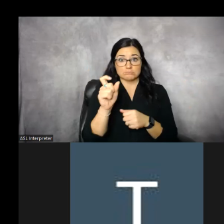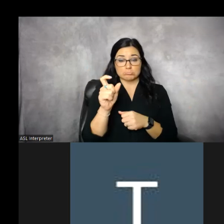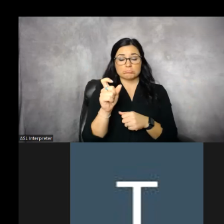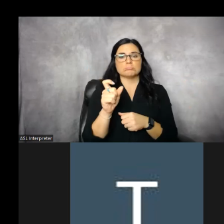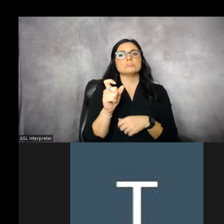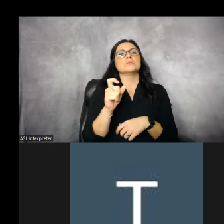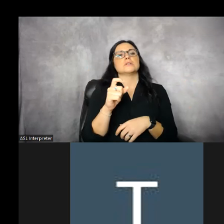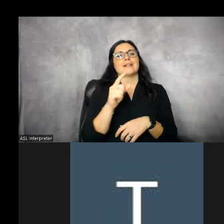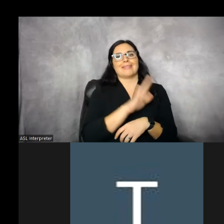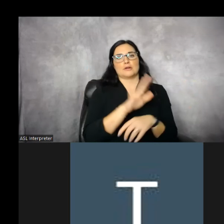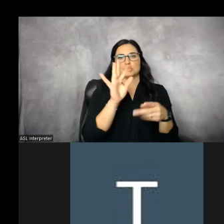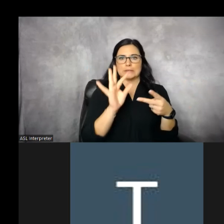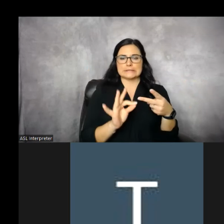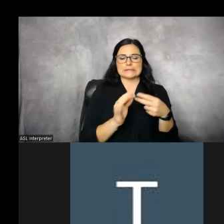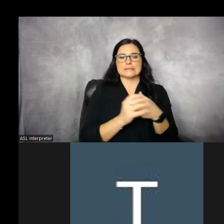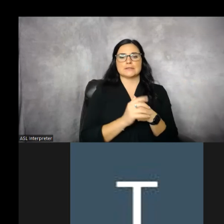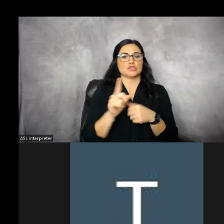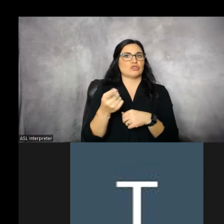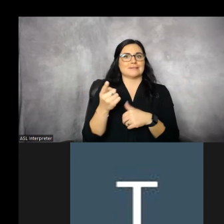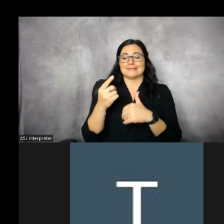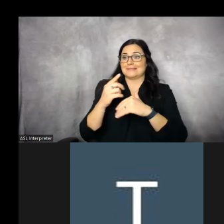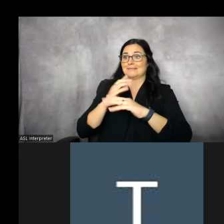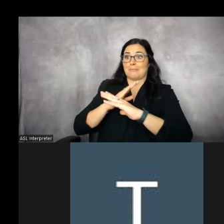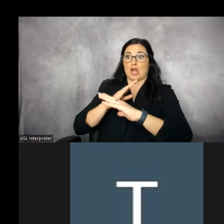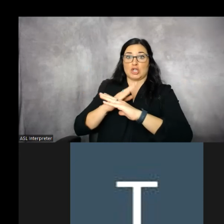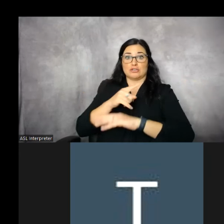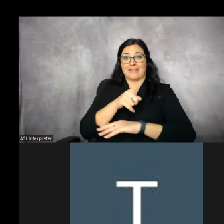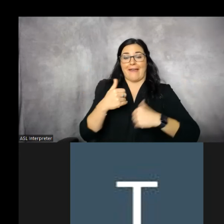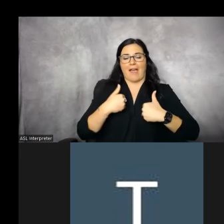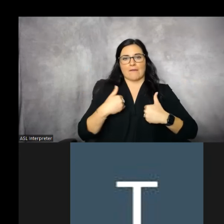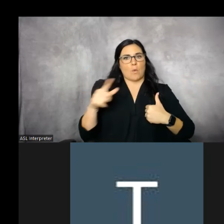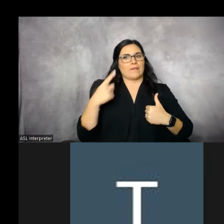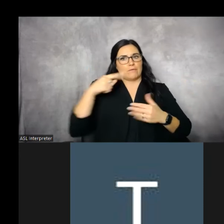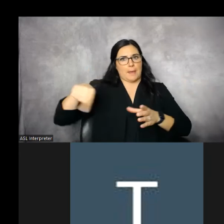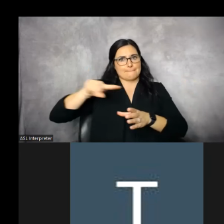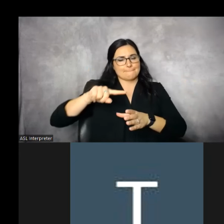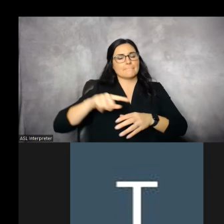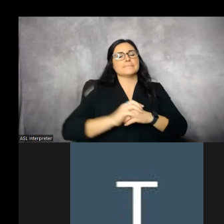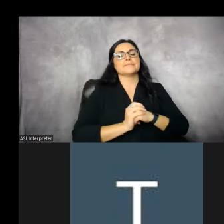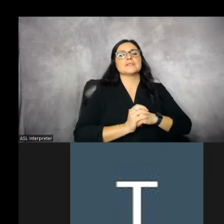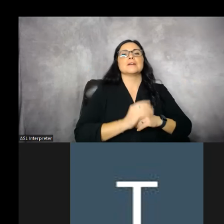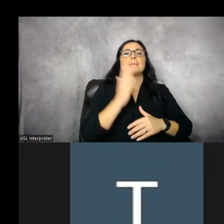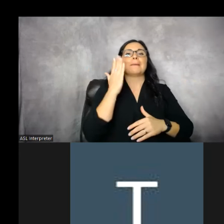by accessibility barriers. And a lot of times in the context of instruction it might be that they need to,